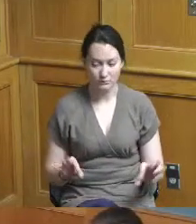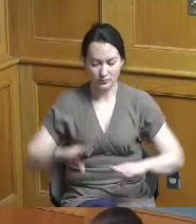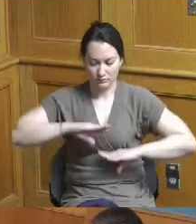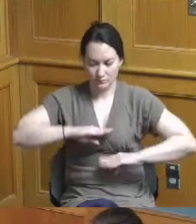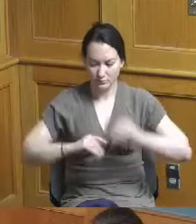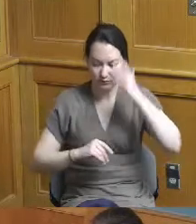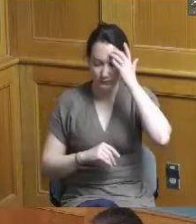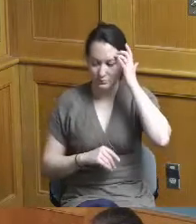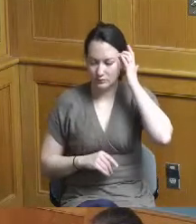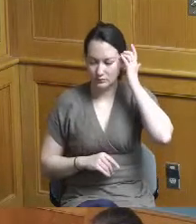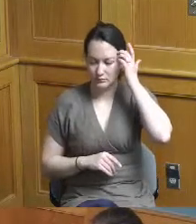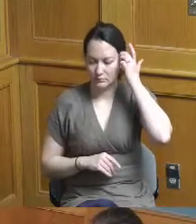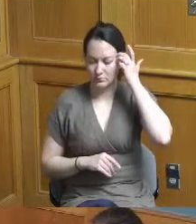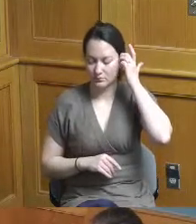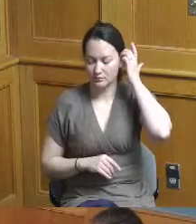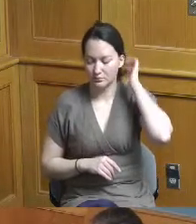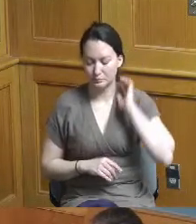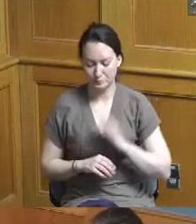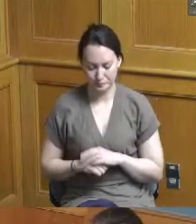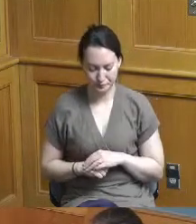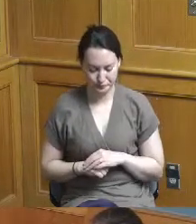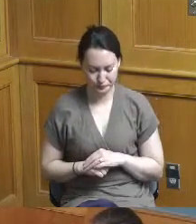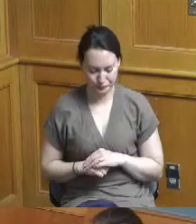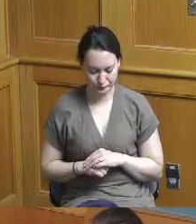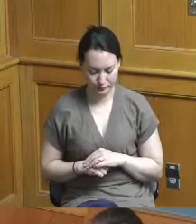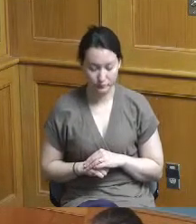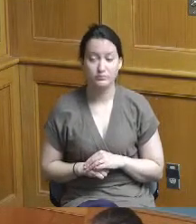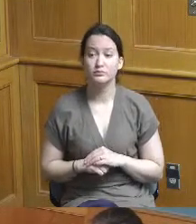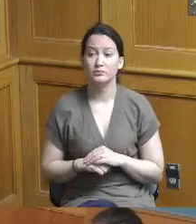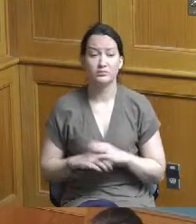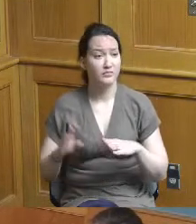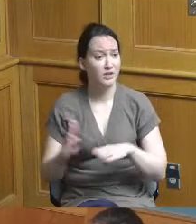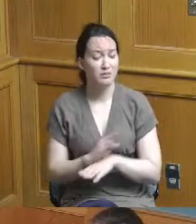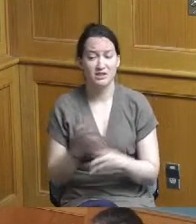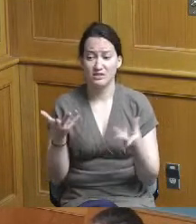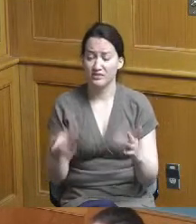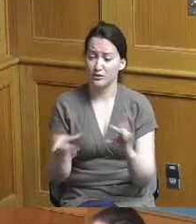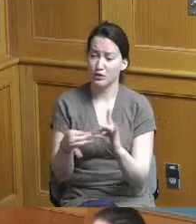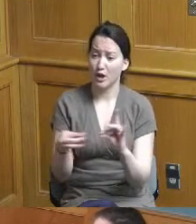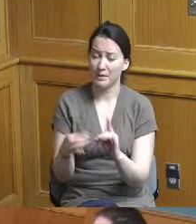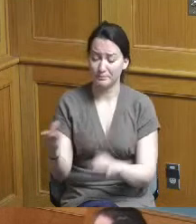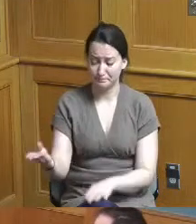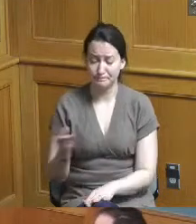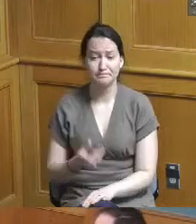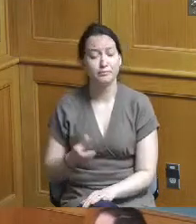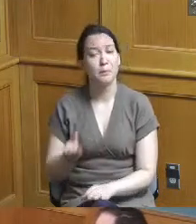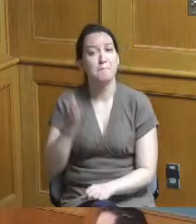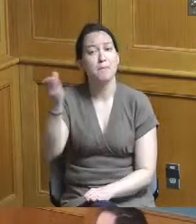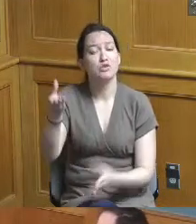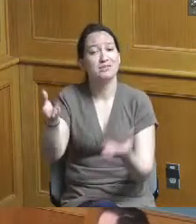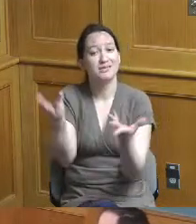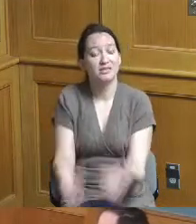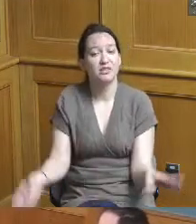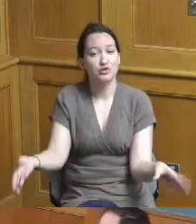was with no further business coming before the Board I'd like to make a motion to adjourn second